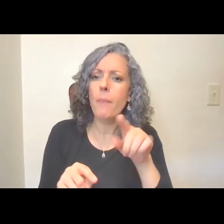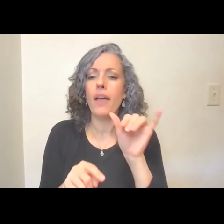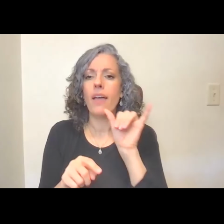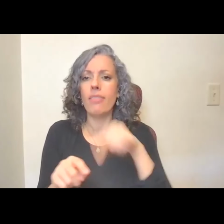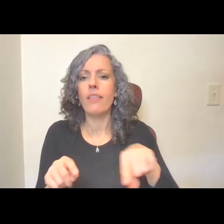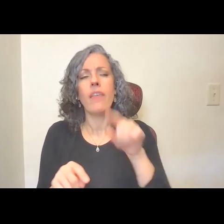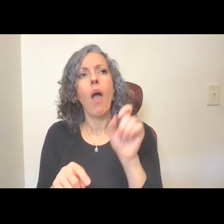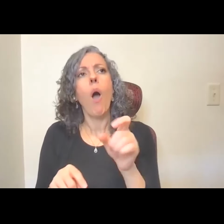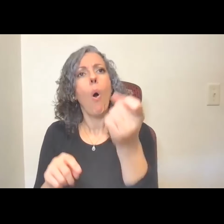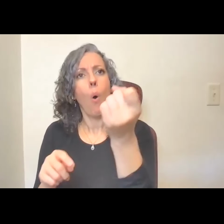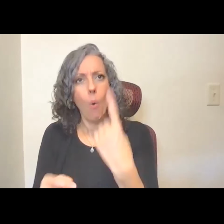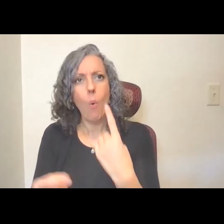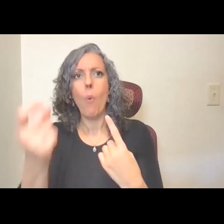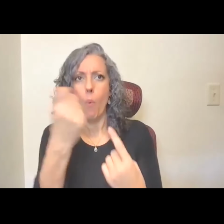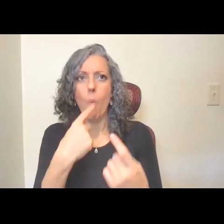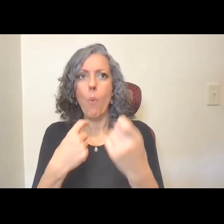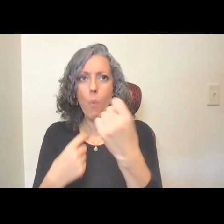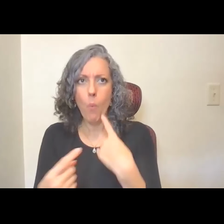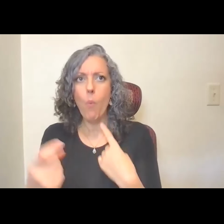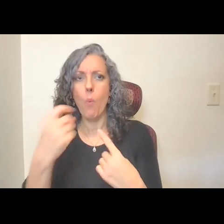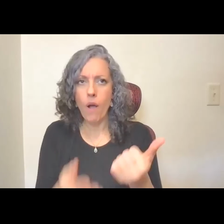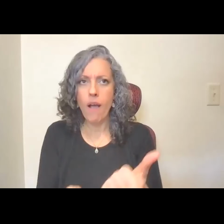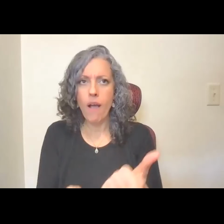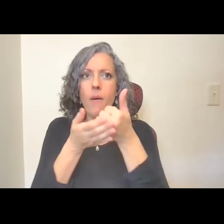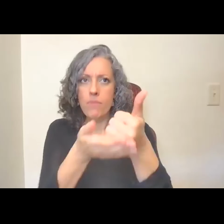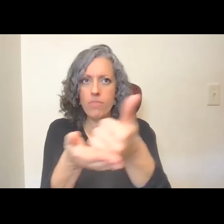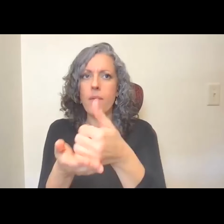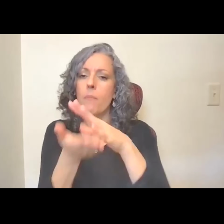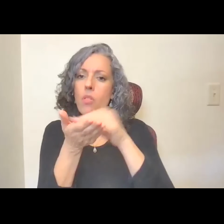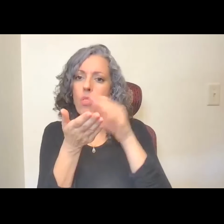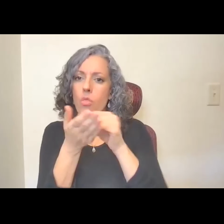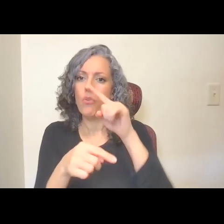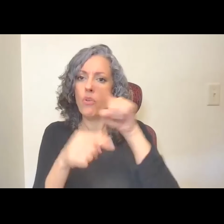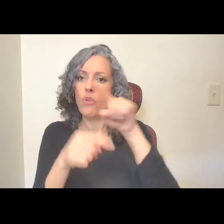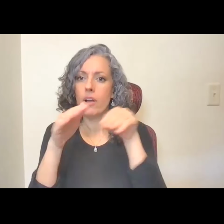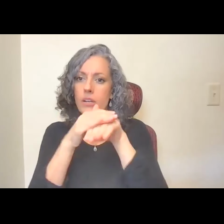questions and learn about accessibility while reading the documentation and creating some.